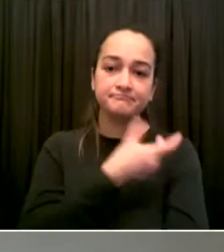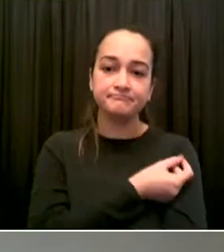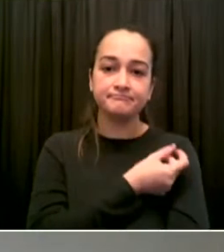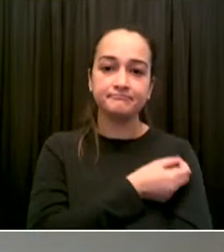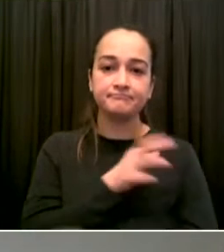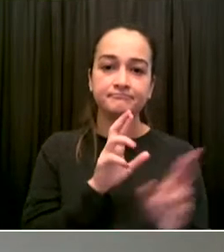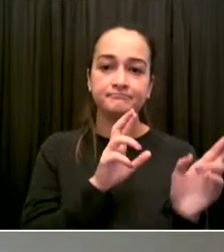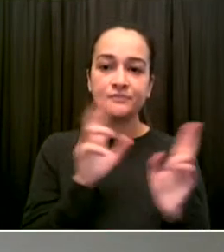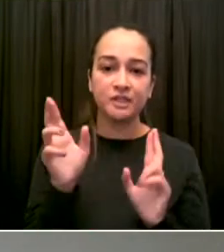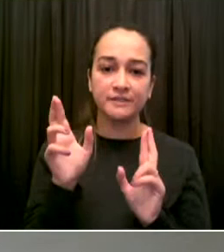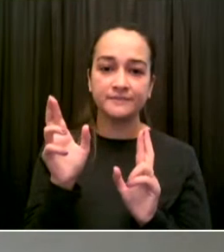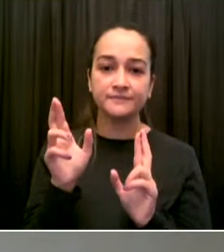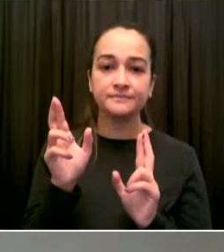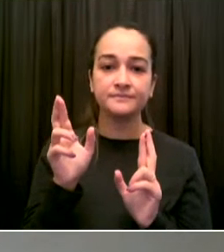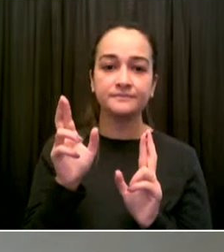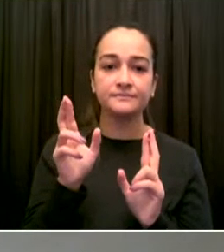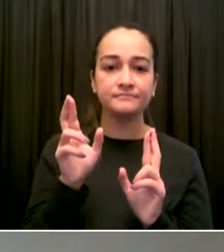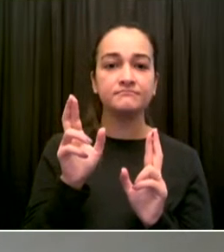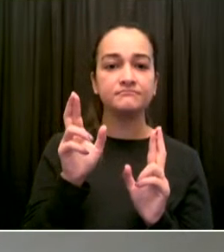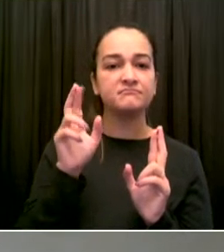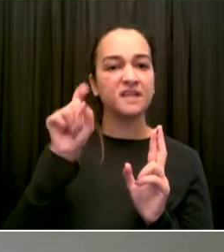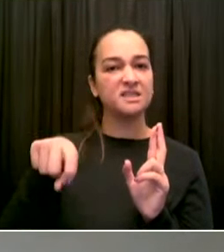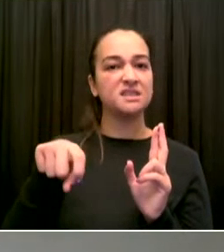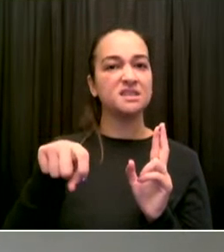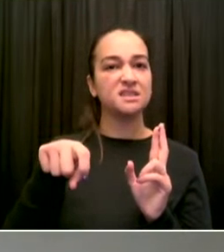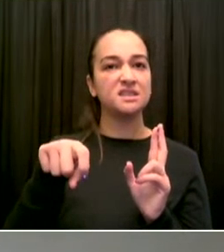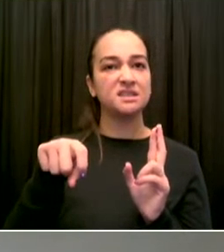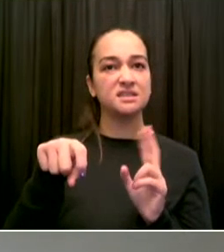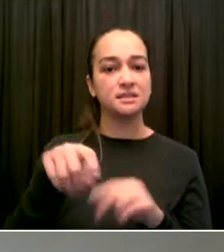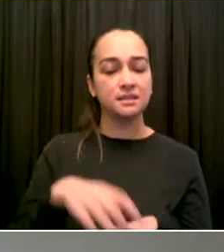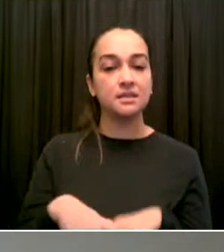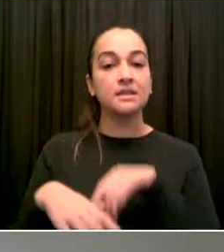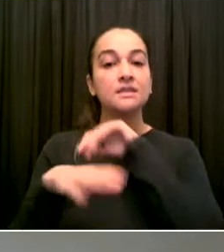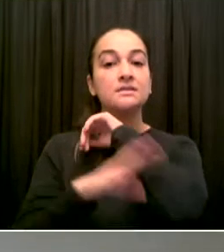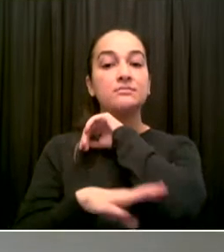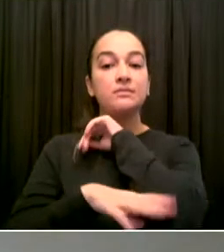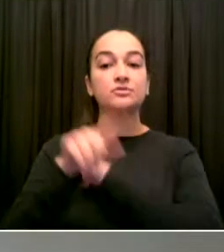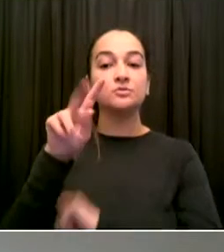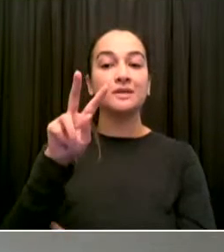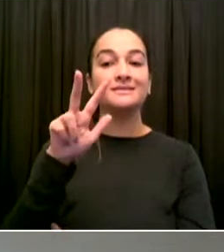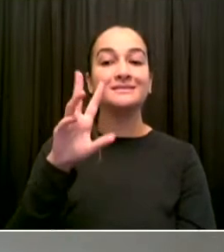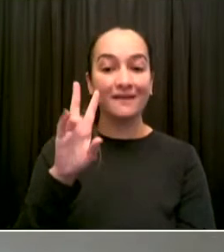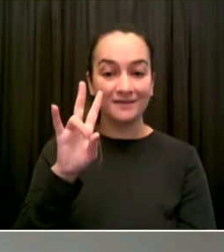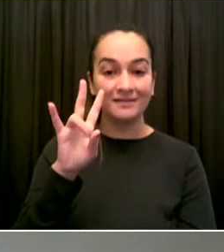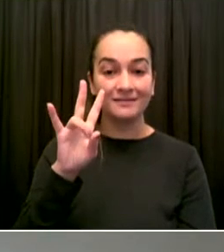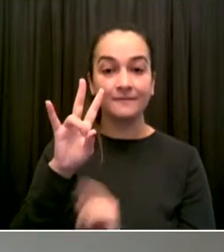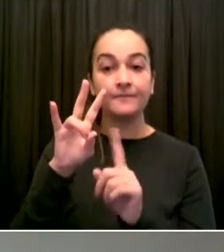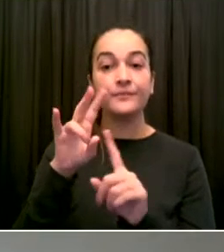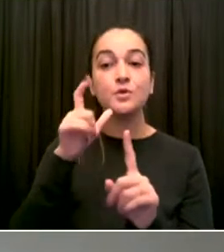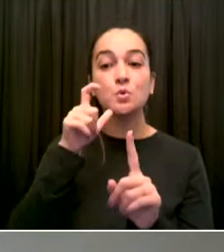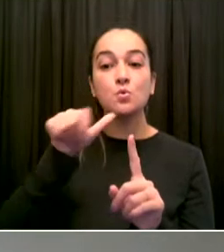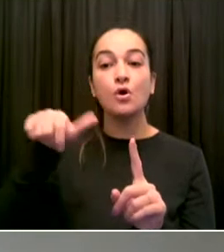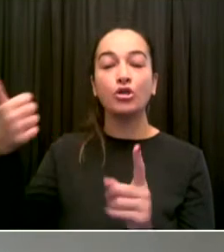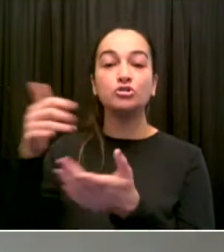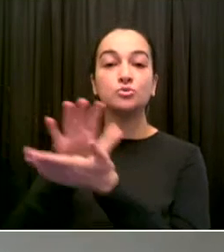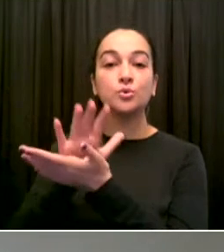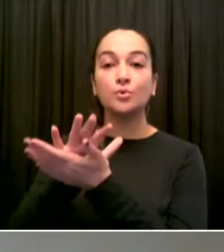SCHOOLS. THEY HAVE THE VACCINE MANDATE ALREADY ACTIVE ON SEPTEMBER 22nd.